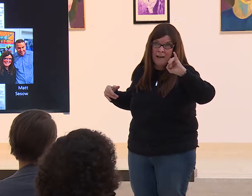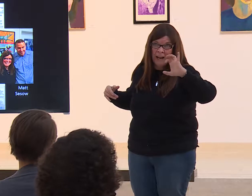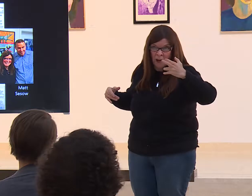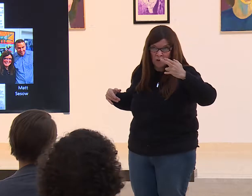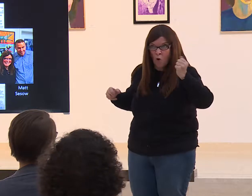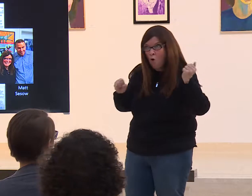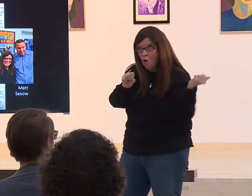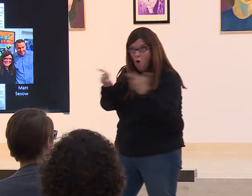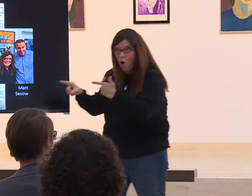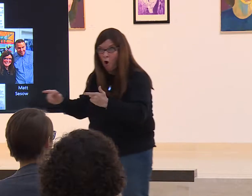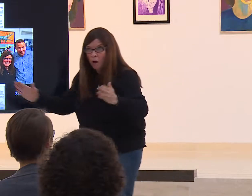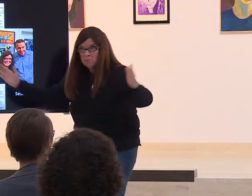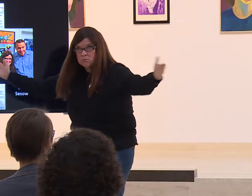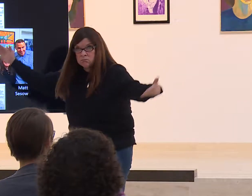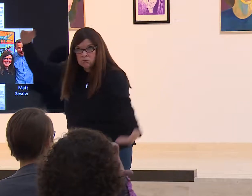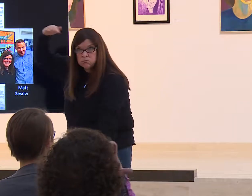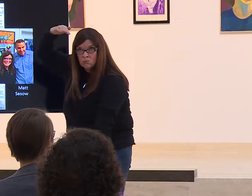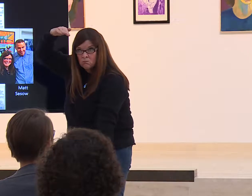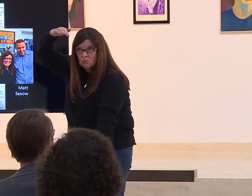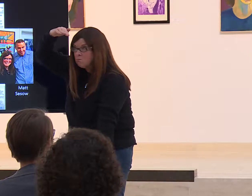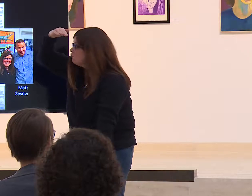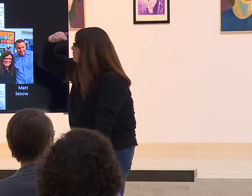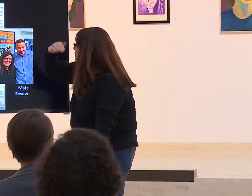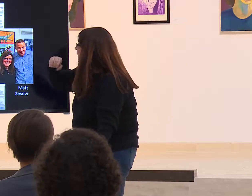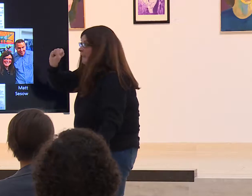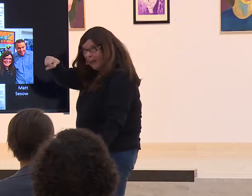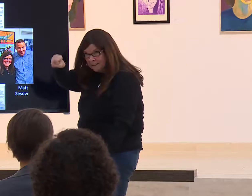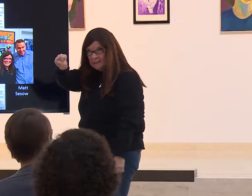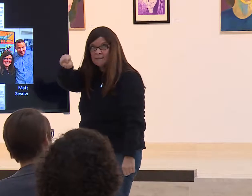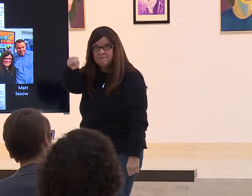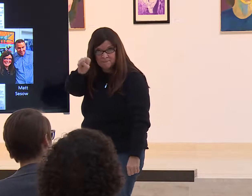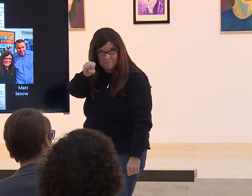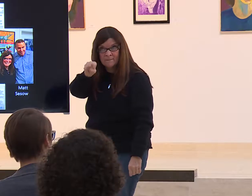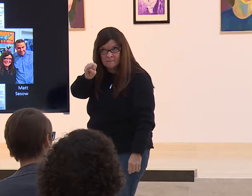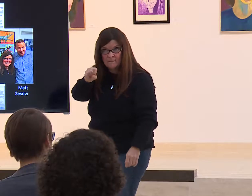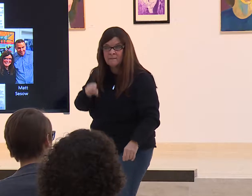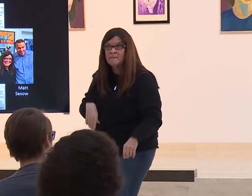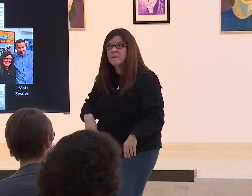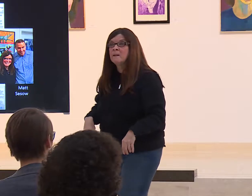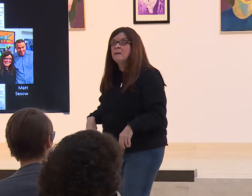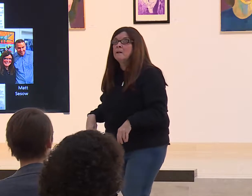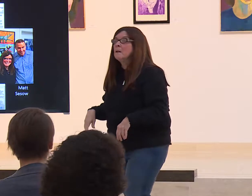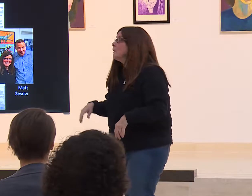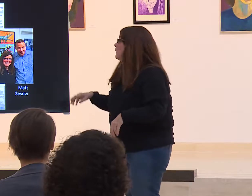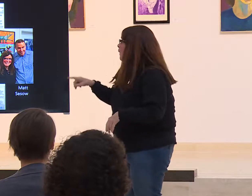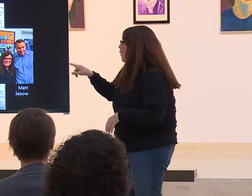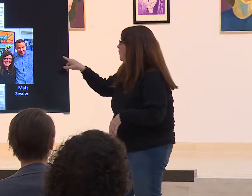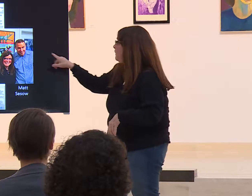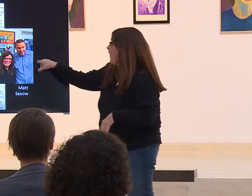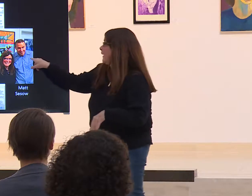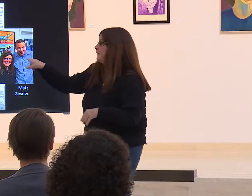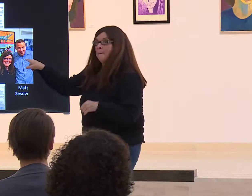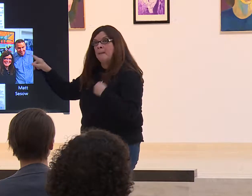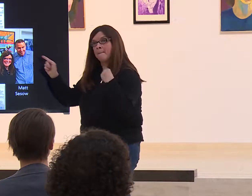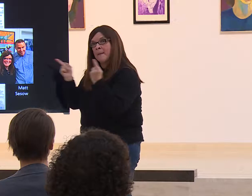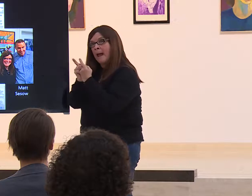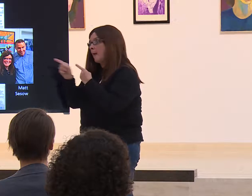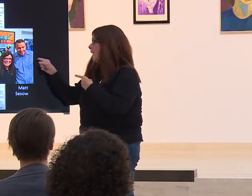His canvases are 30" x 40", which you can just imagine is quite large. [Audience member coughs]